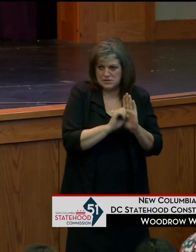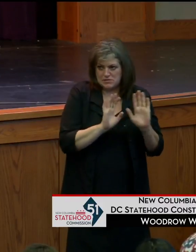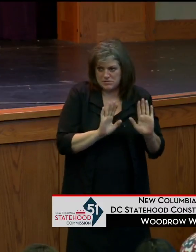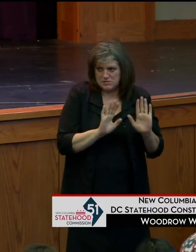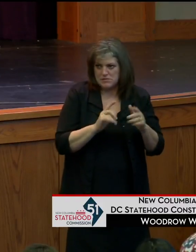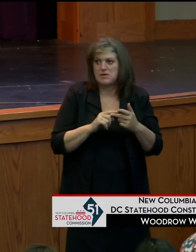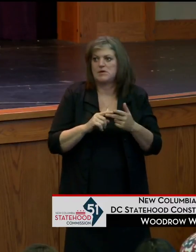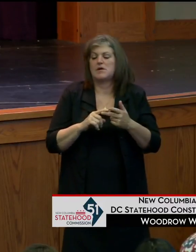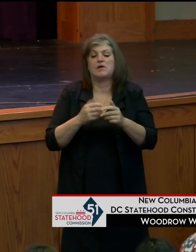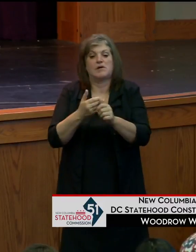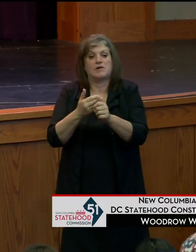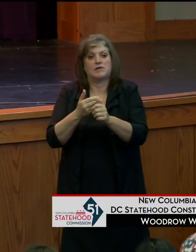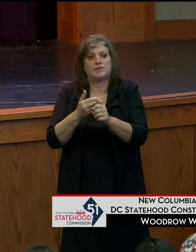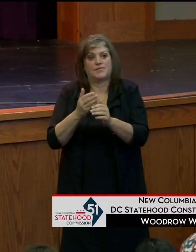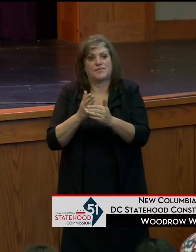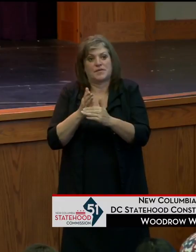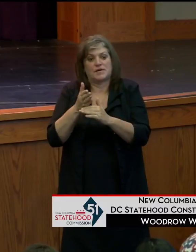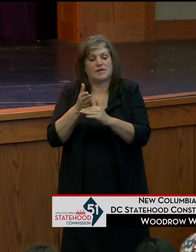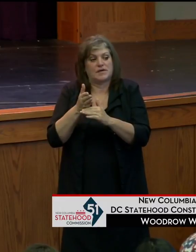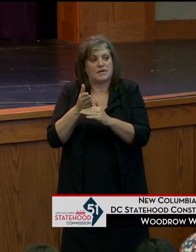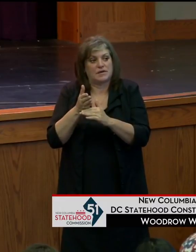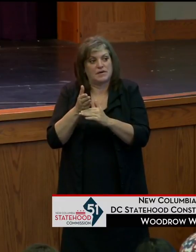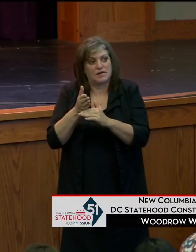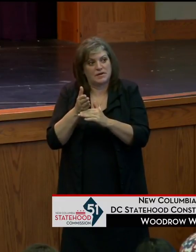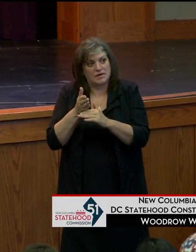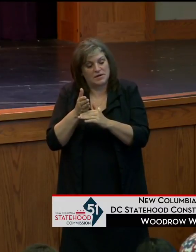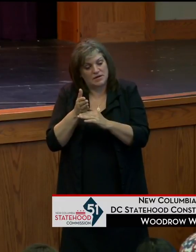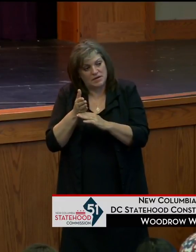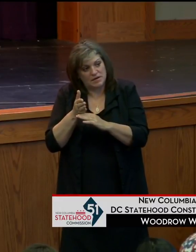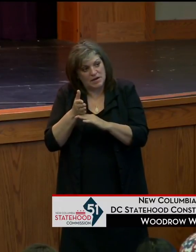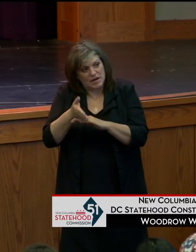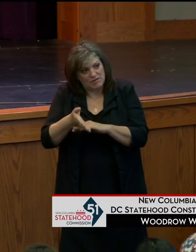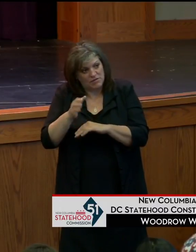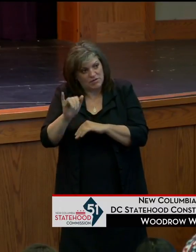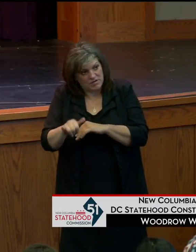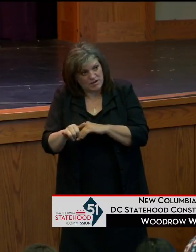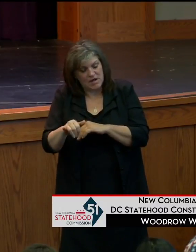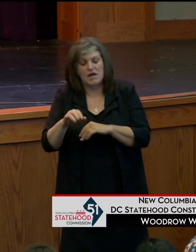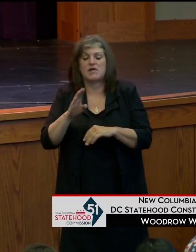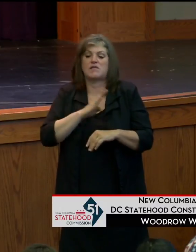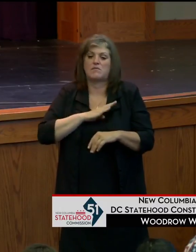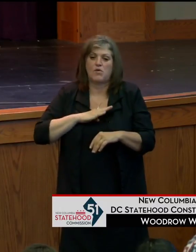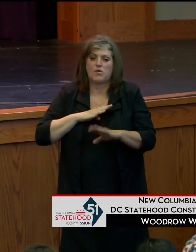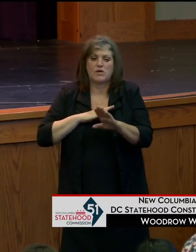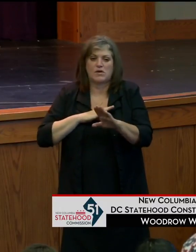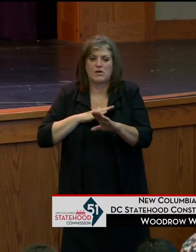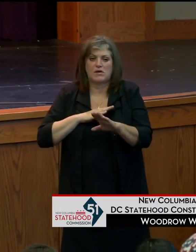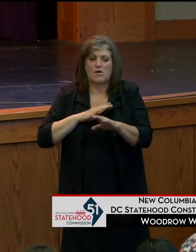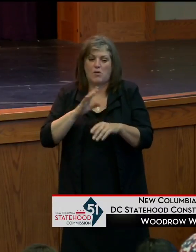SUBSEQUENTLY TO THAT THE BOARD OF ELECTIONS WILL SUBMIT -- WILL